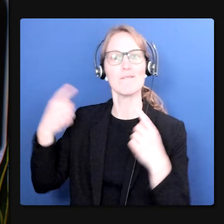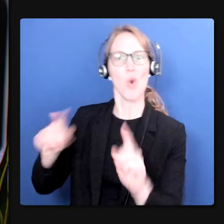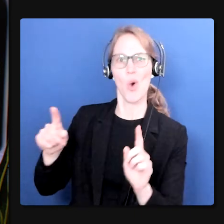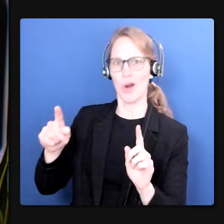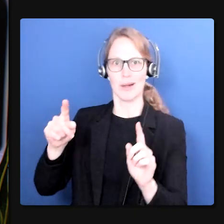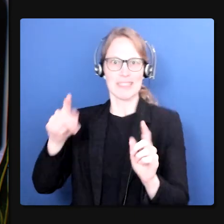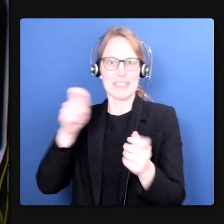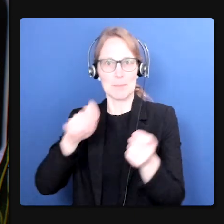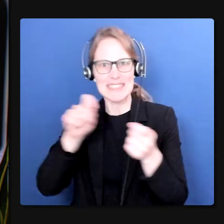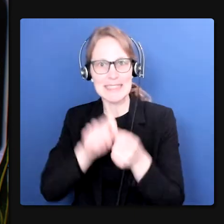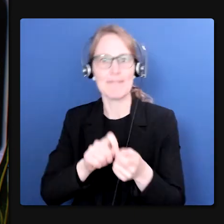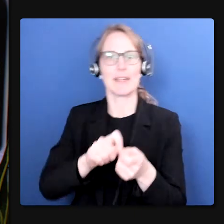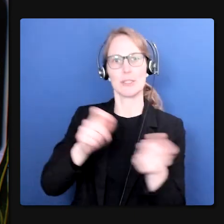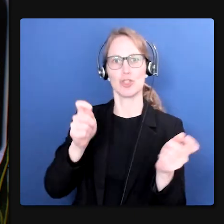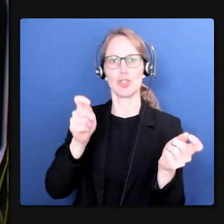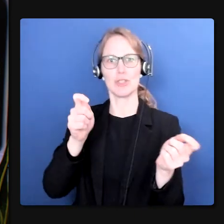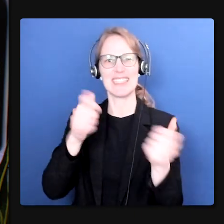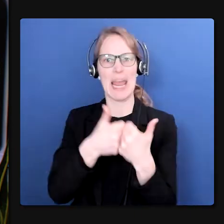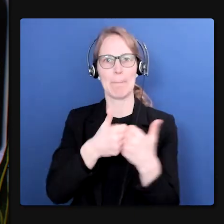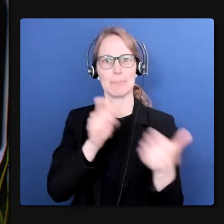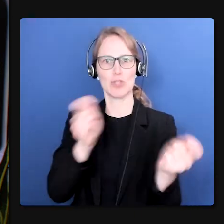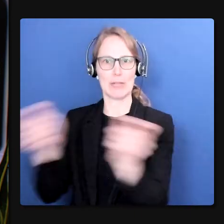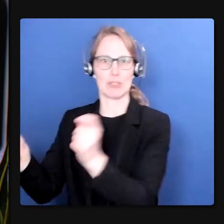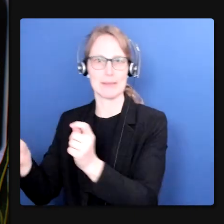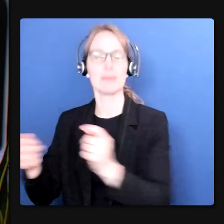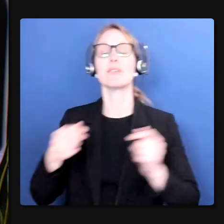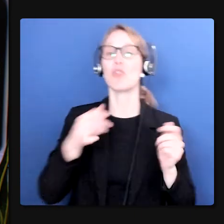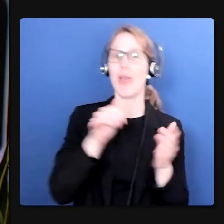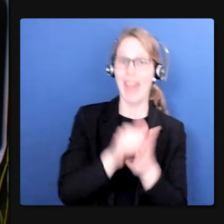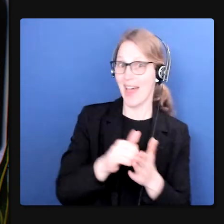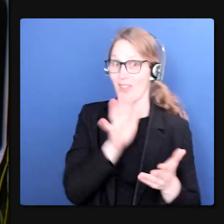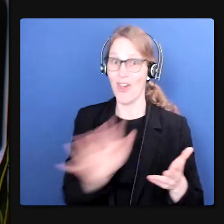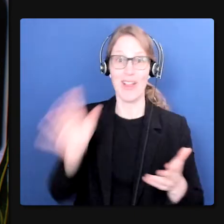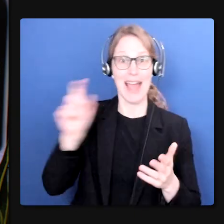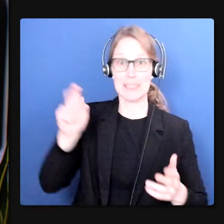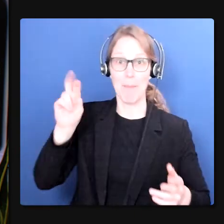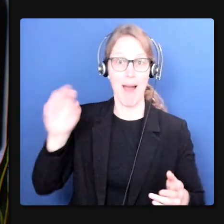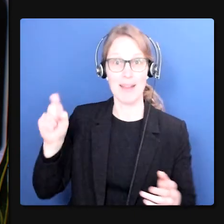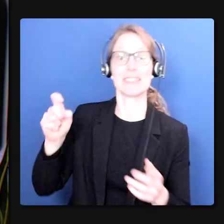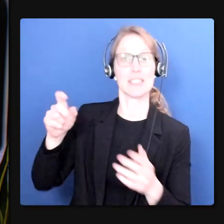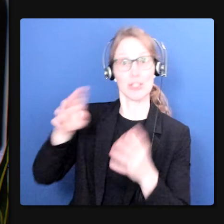but it can have a huge payoff for your players. Across all of the Xbox game streaming